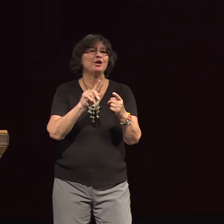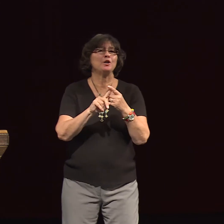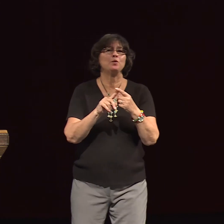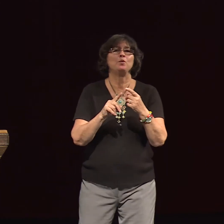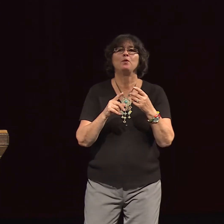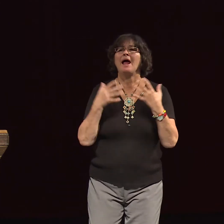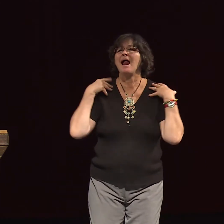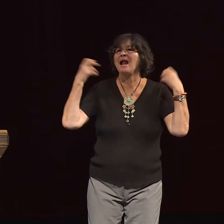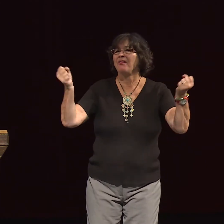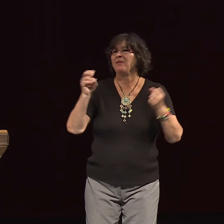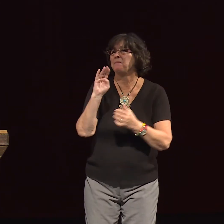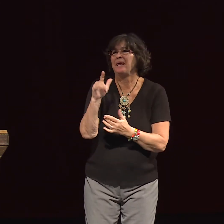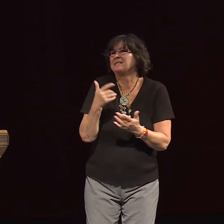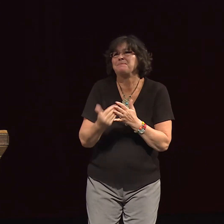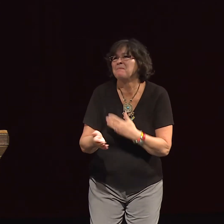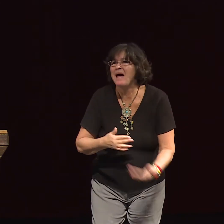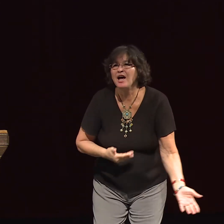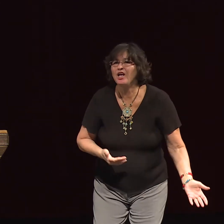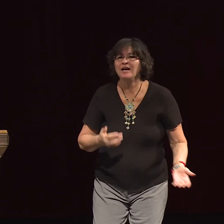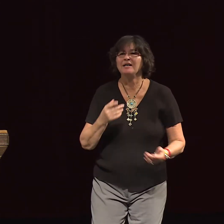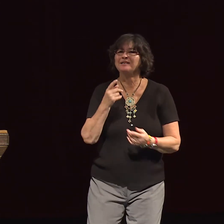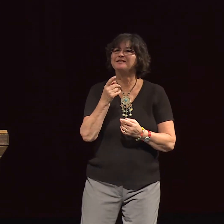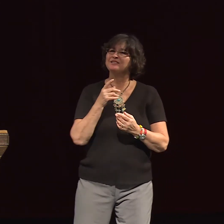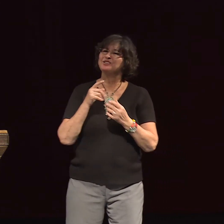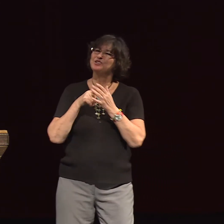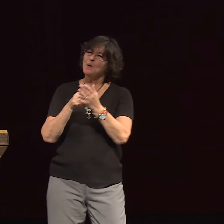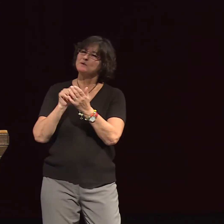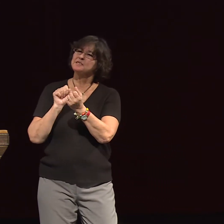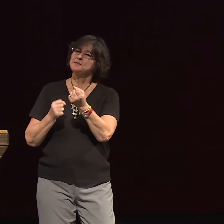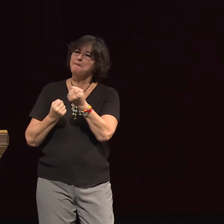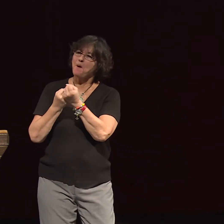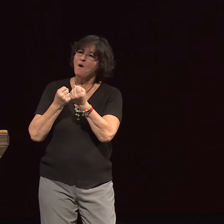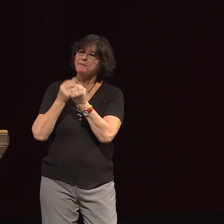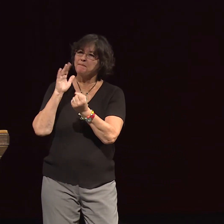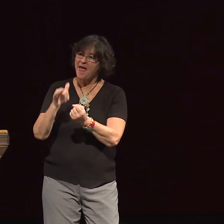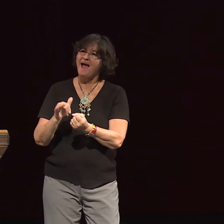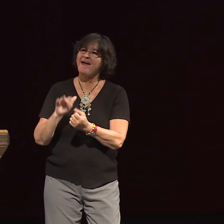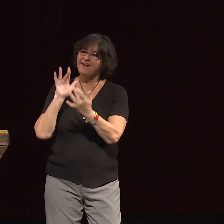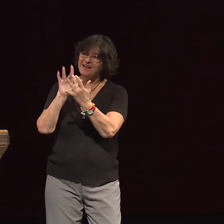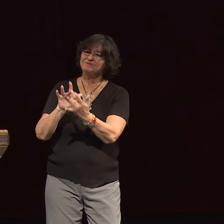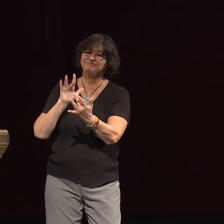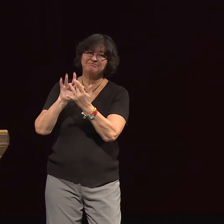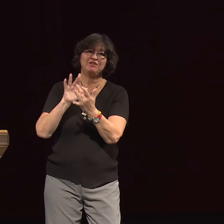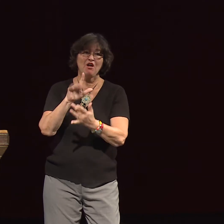It could be something related to, um...well-being or creating a new park.